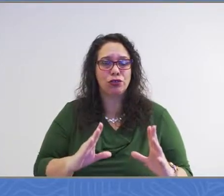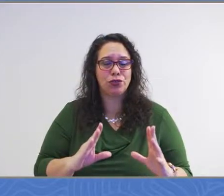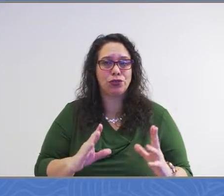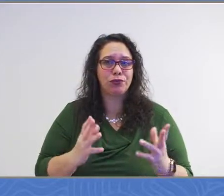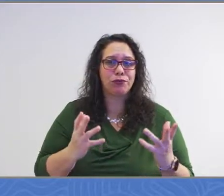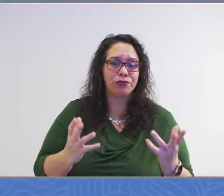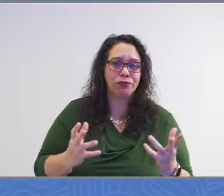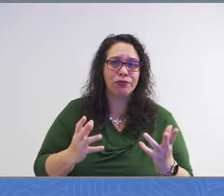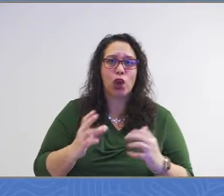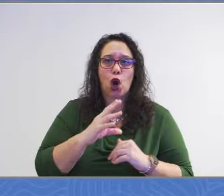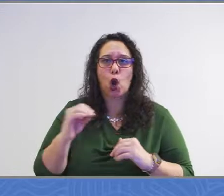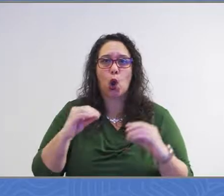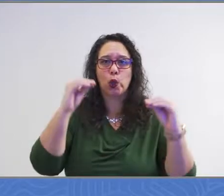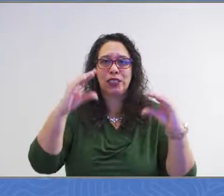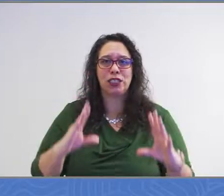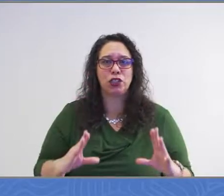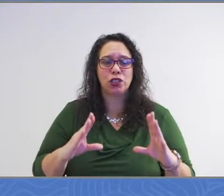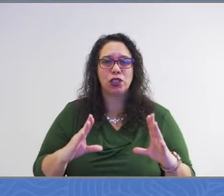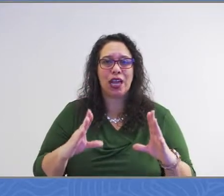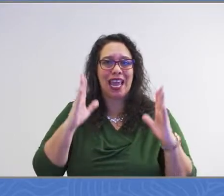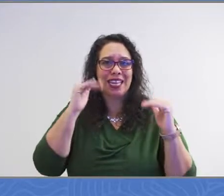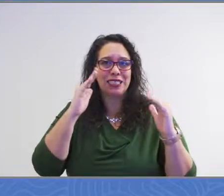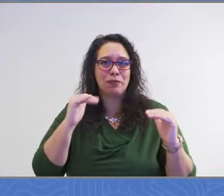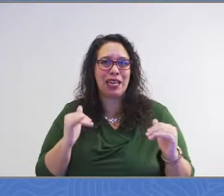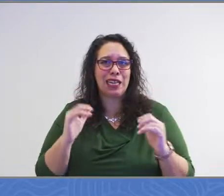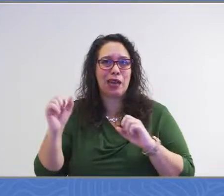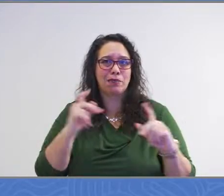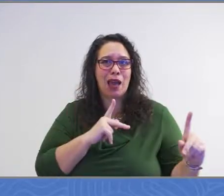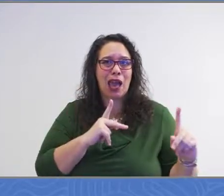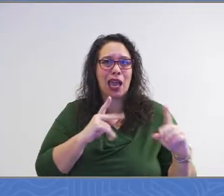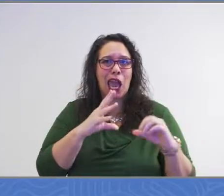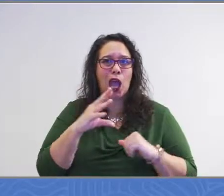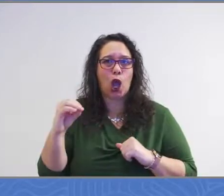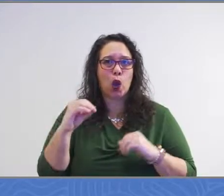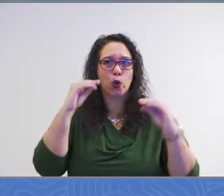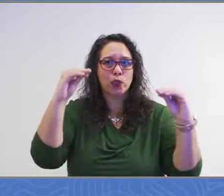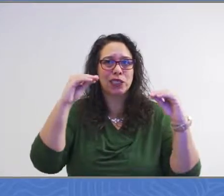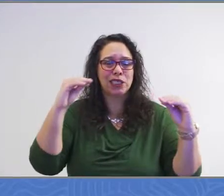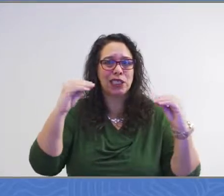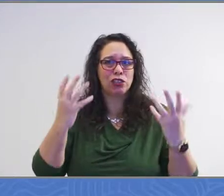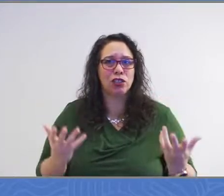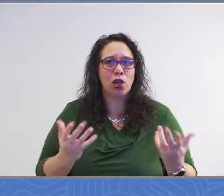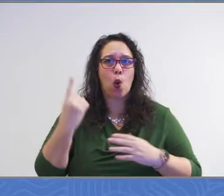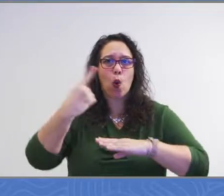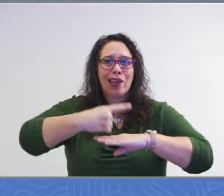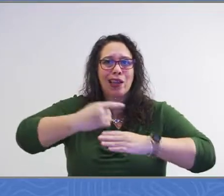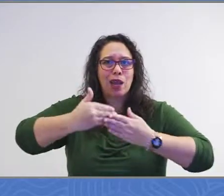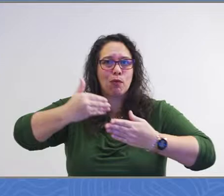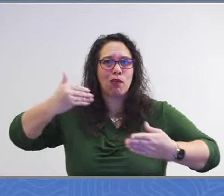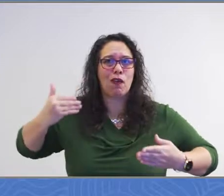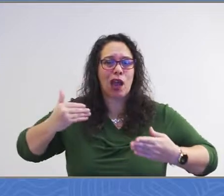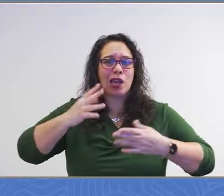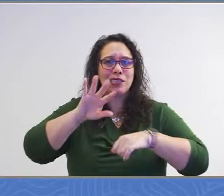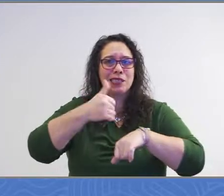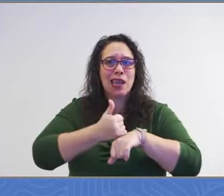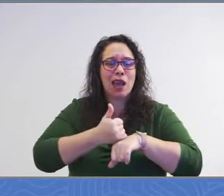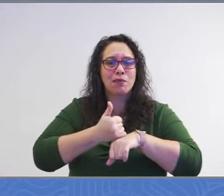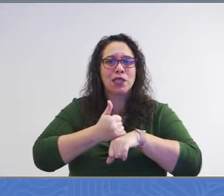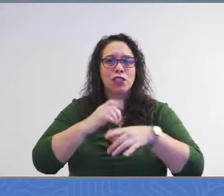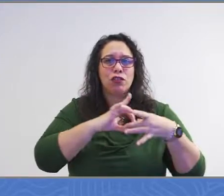but we are expected to return and co-teach the 19th. We are given one day prior to establish relationship collaborate, plan,